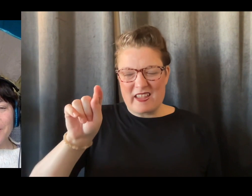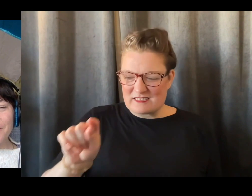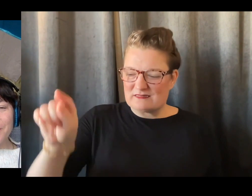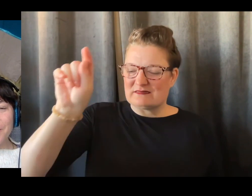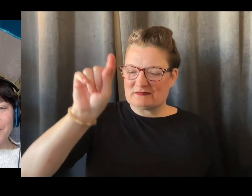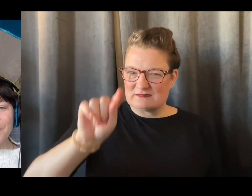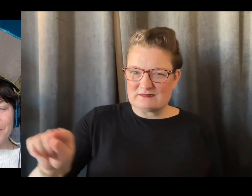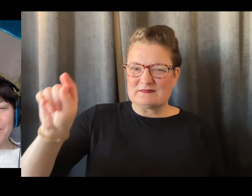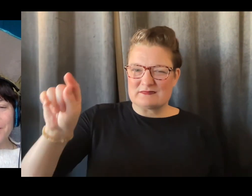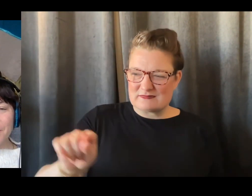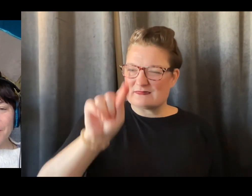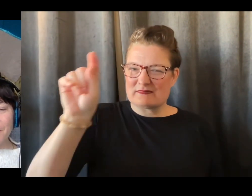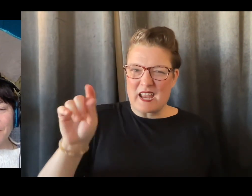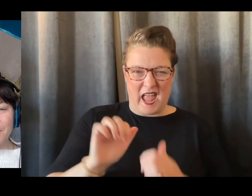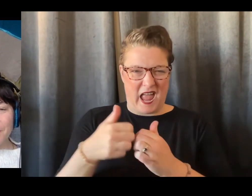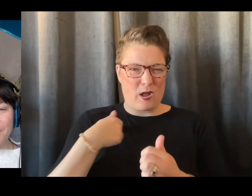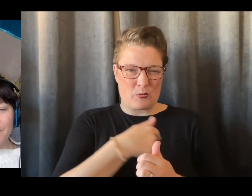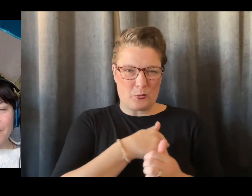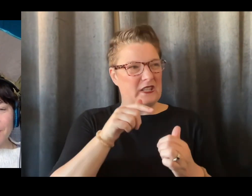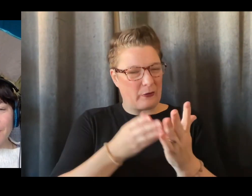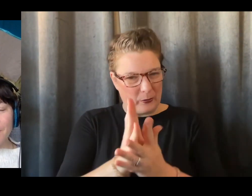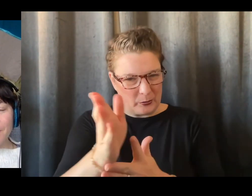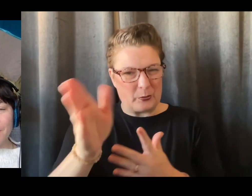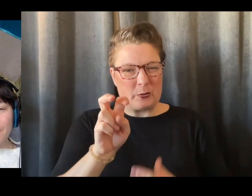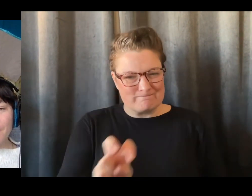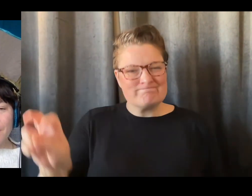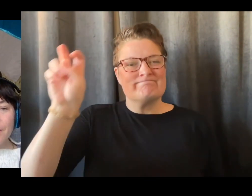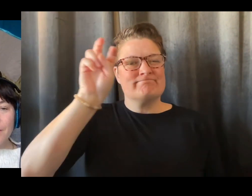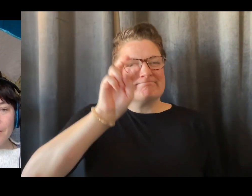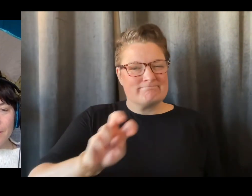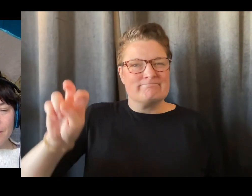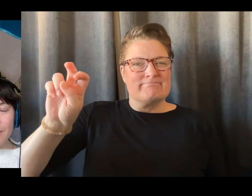so in my first trip back to Morocco, I was traveling with, this guy I